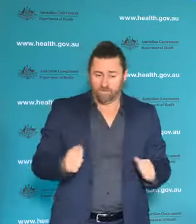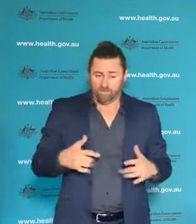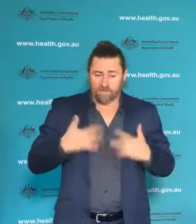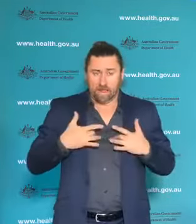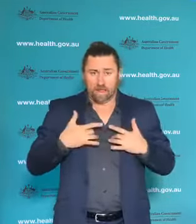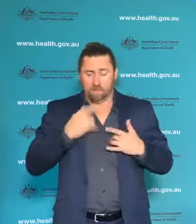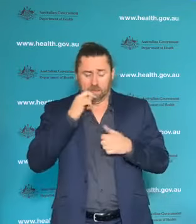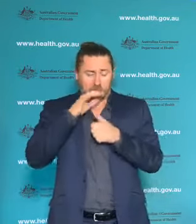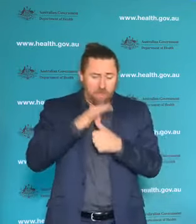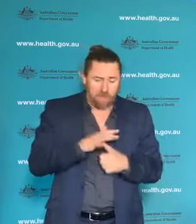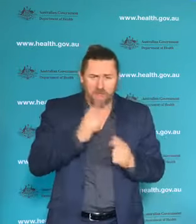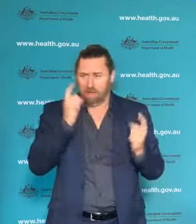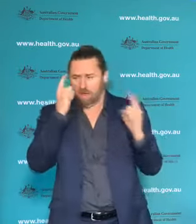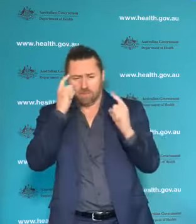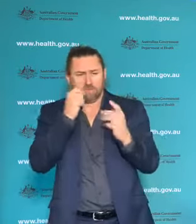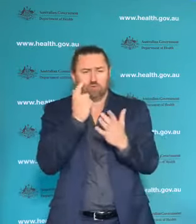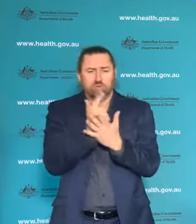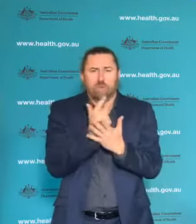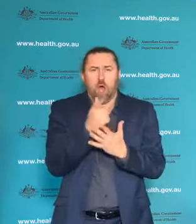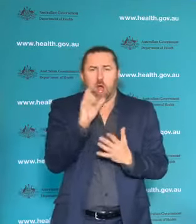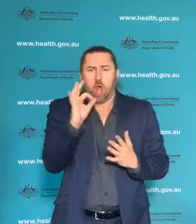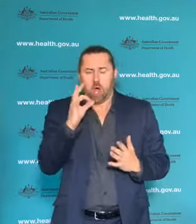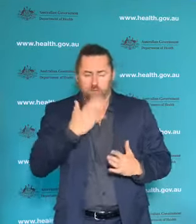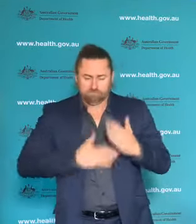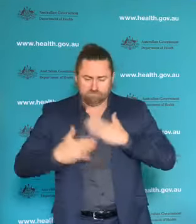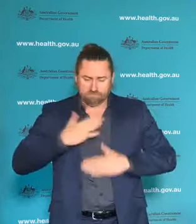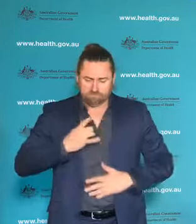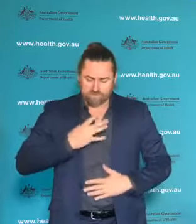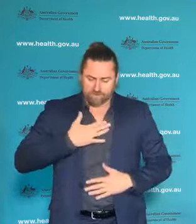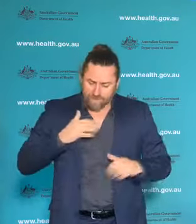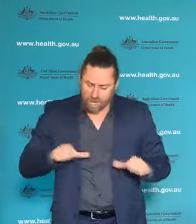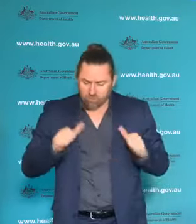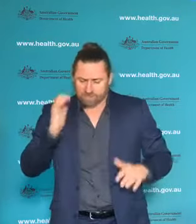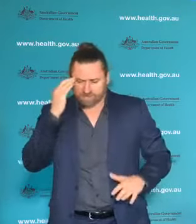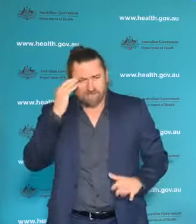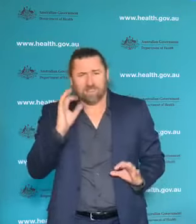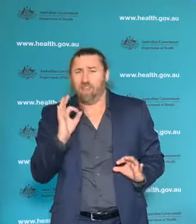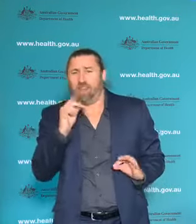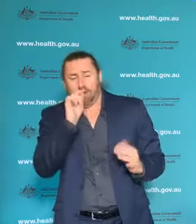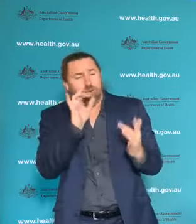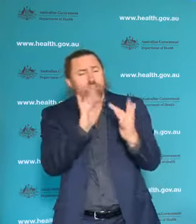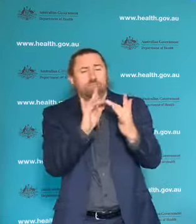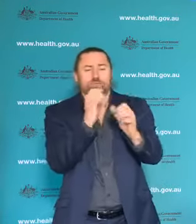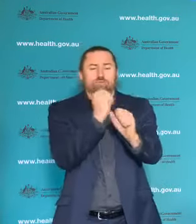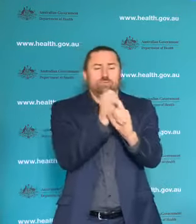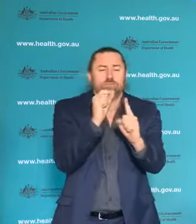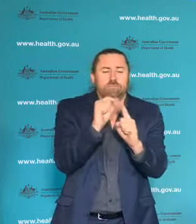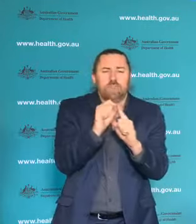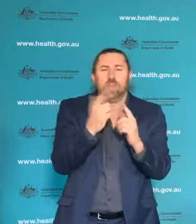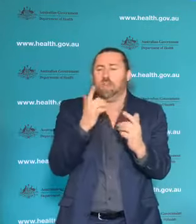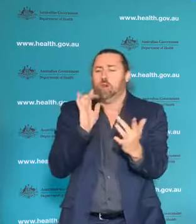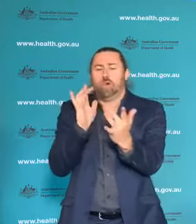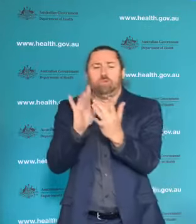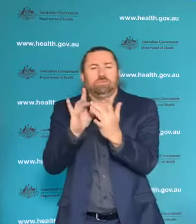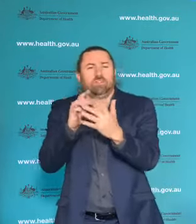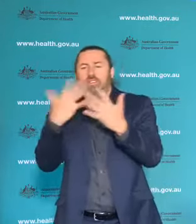depressed please reach out to your GP please reach out to your regular health care providers.